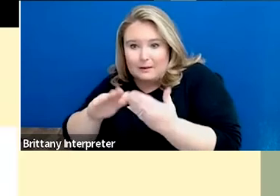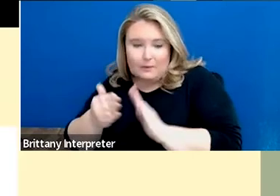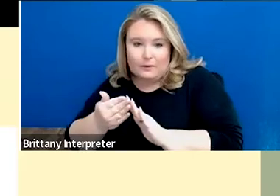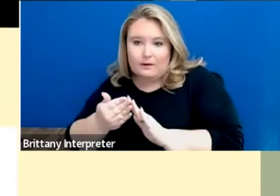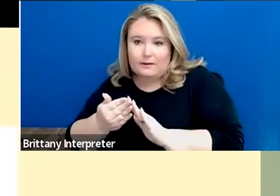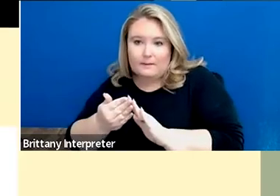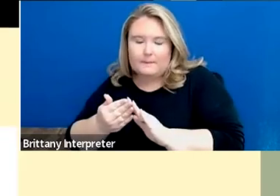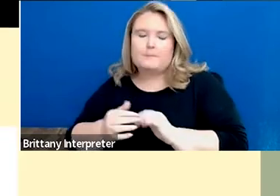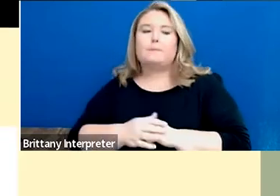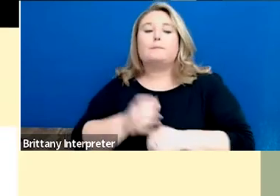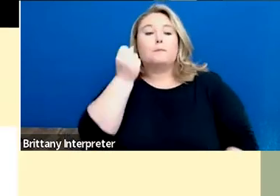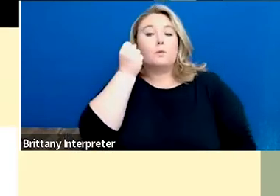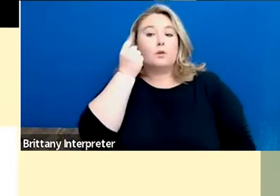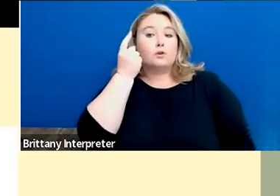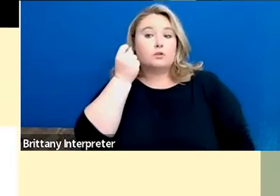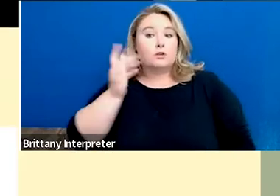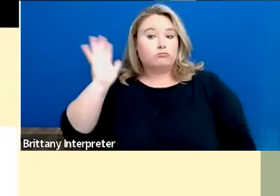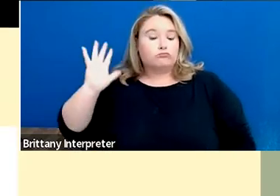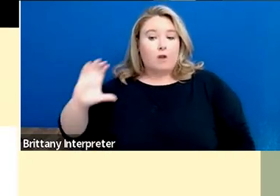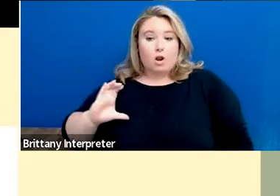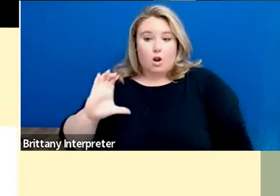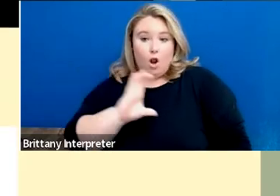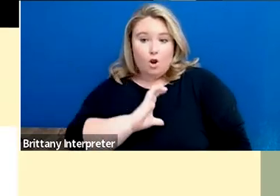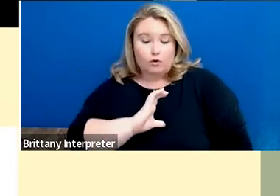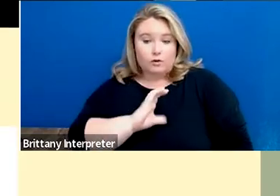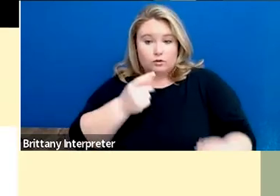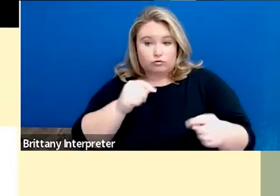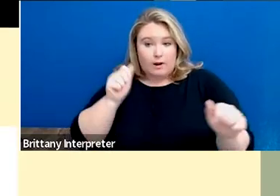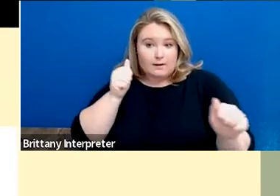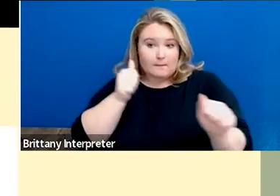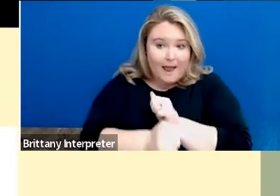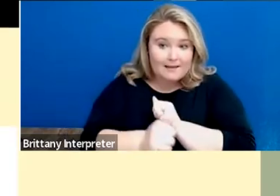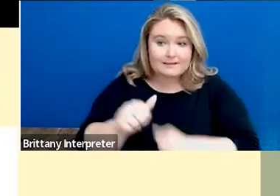When Congress was passing the ADA, it found that there was unfair and unnecessary